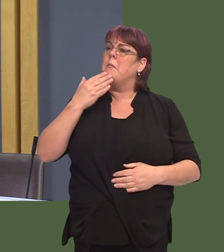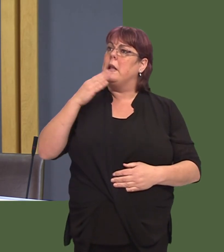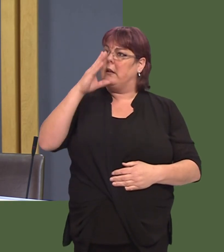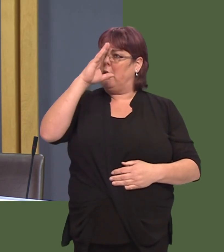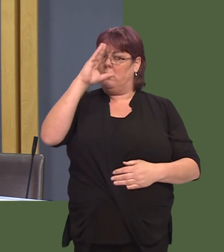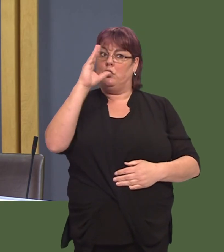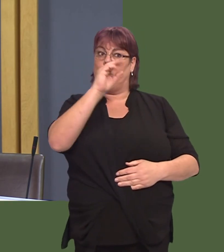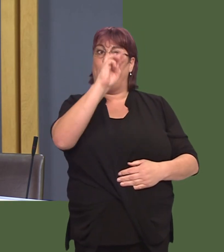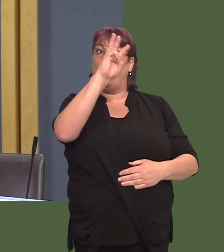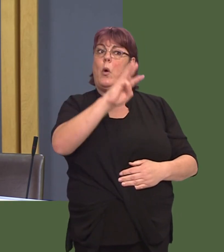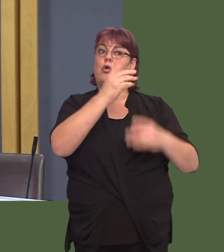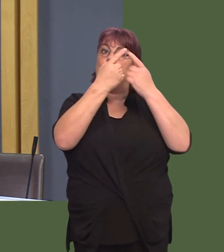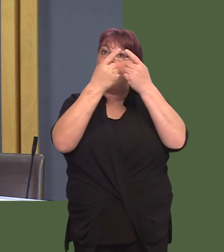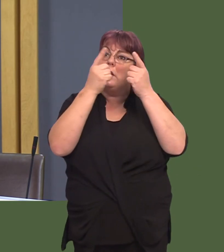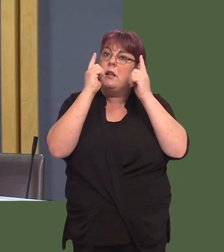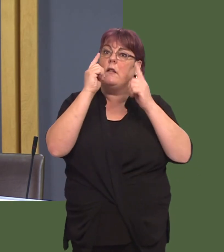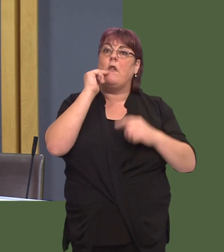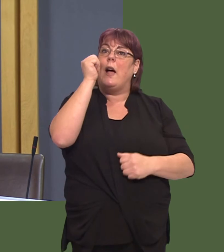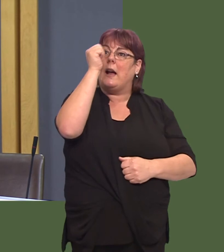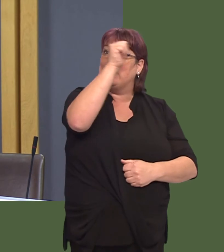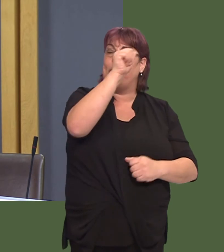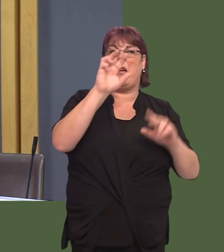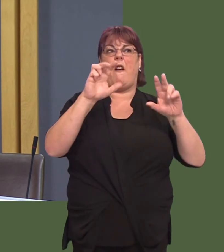over their rights to academic freedom from Government meddling?